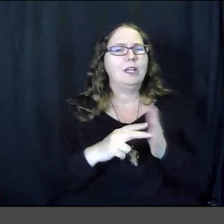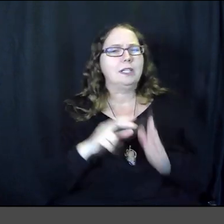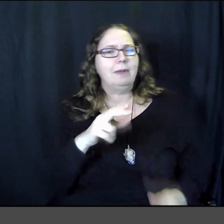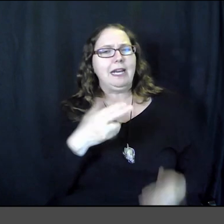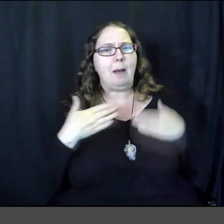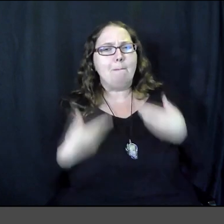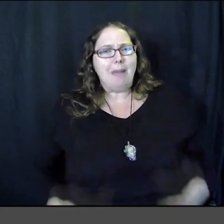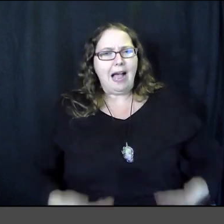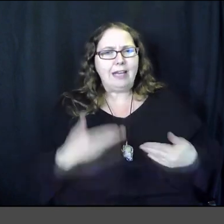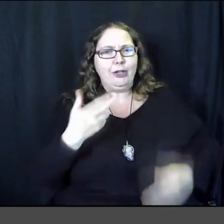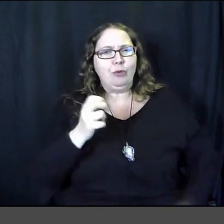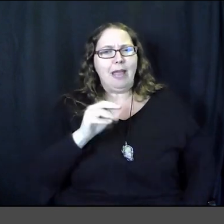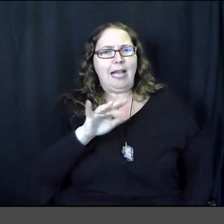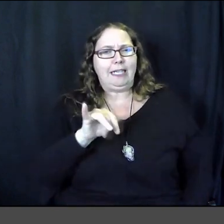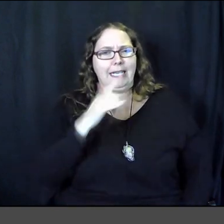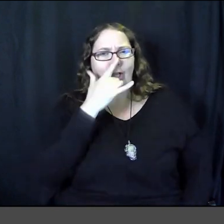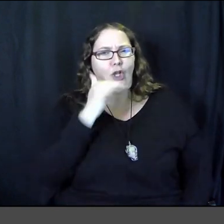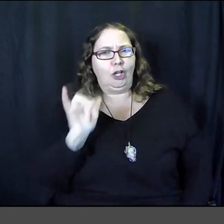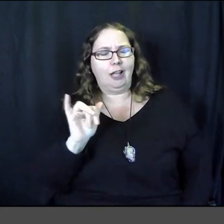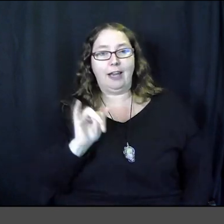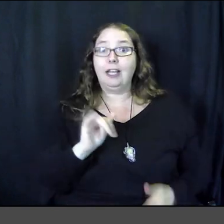THAT KIND OF POWER THAT'S IN THE HUMANITIES,